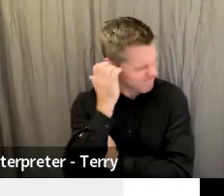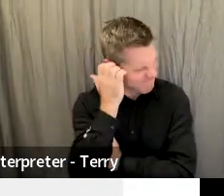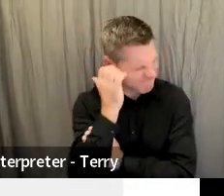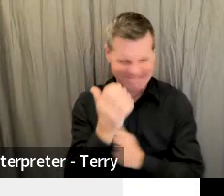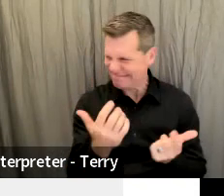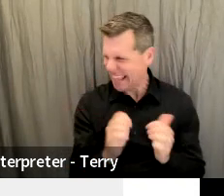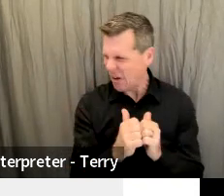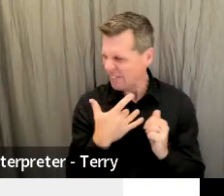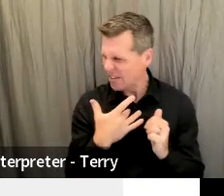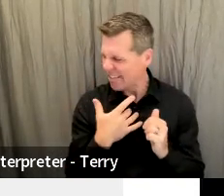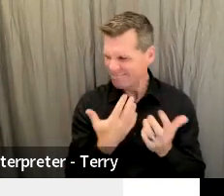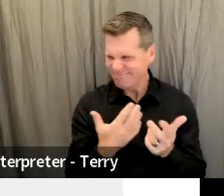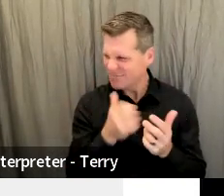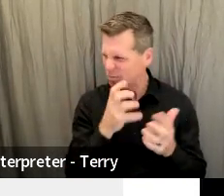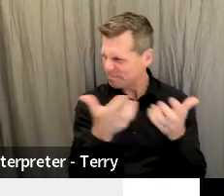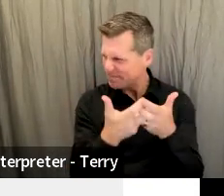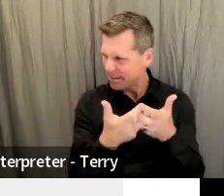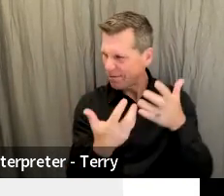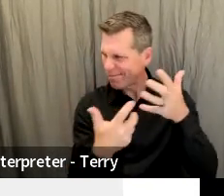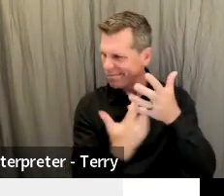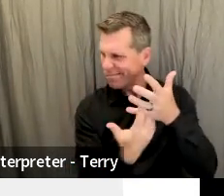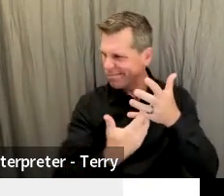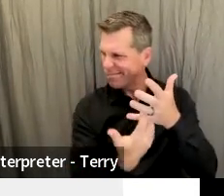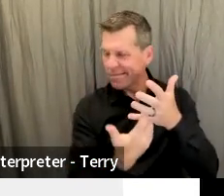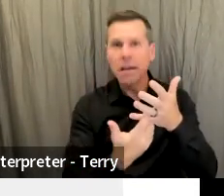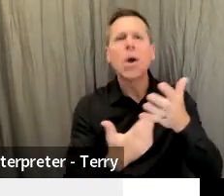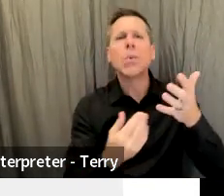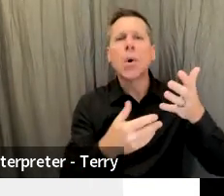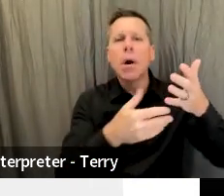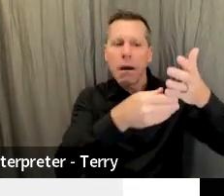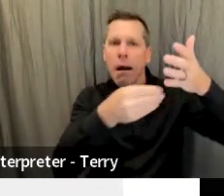and so there was kind of this stuff at the bottom that you didn't really know what to do with.